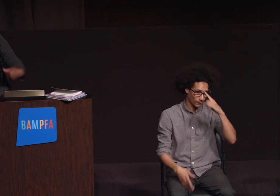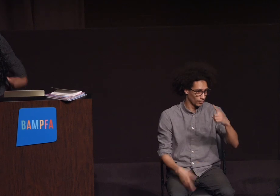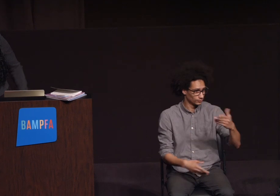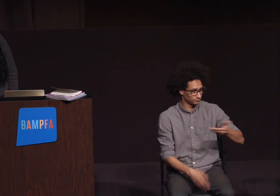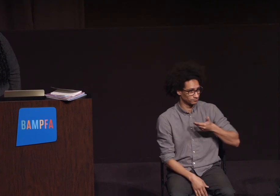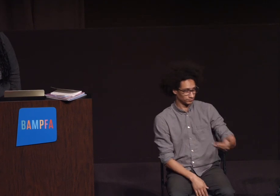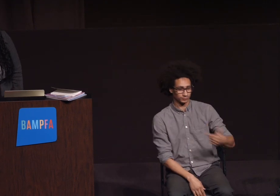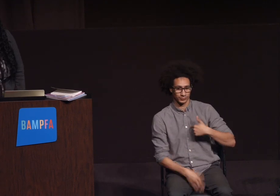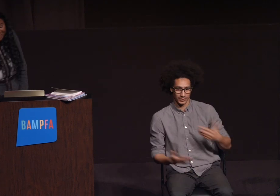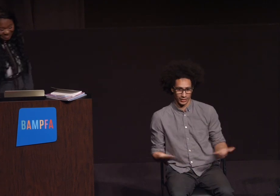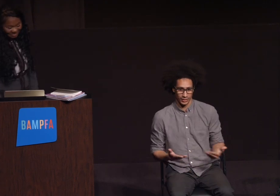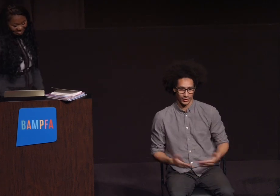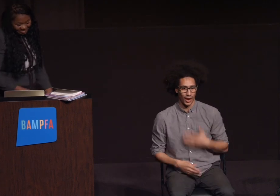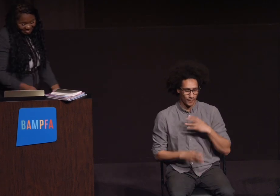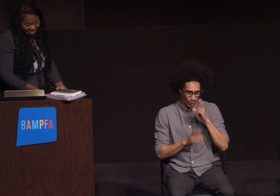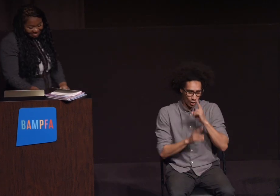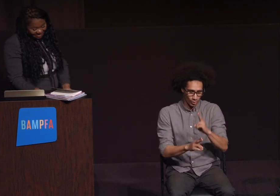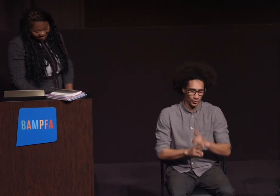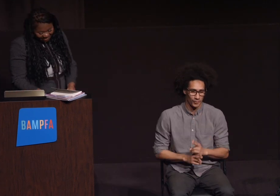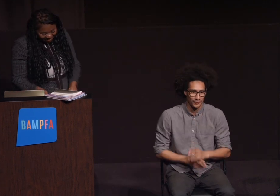an honor to be here.